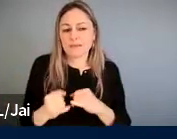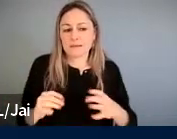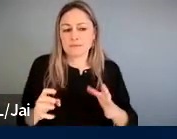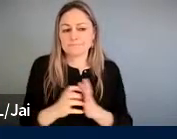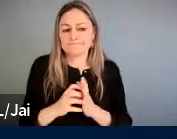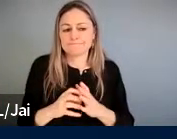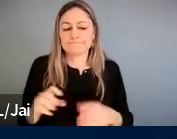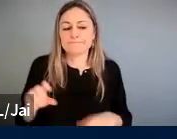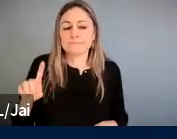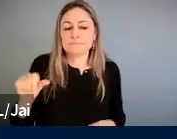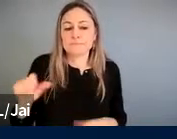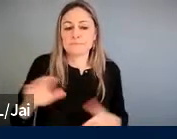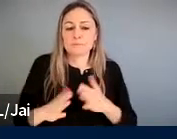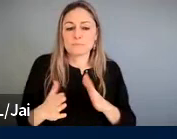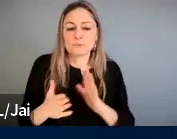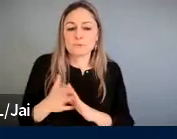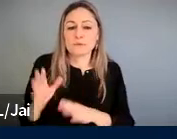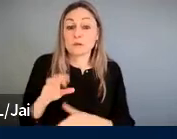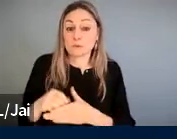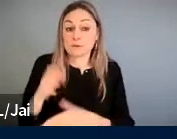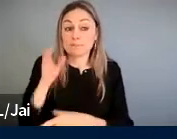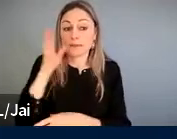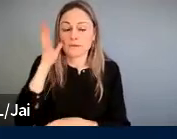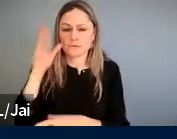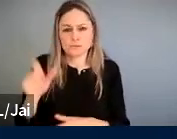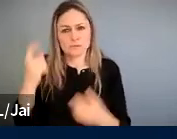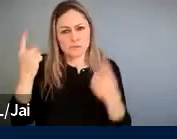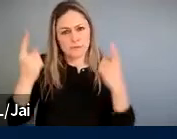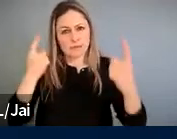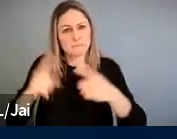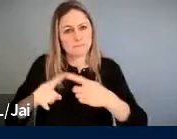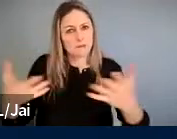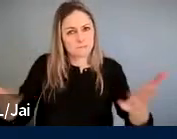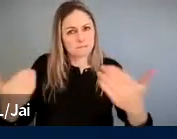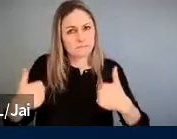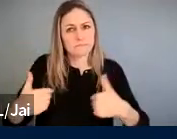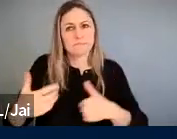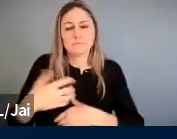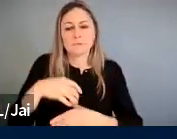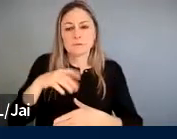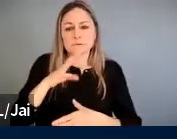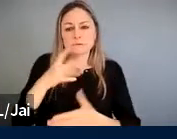of disabled youth, should consider engaging with school administrators about the use of the tools